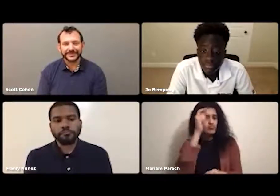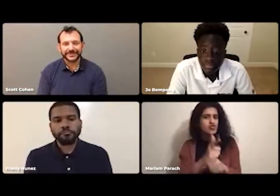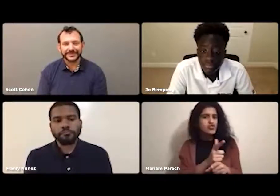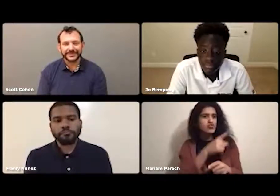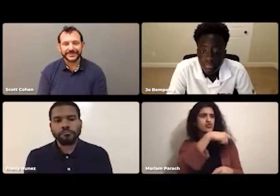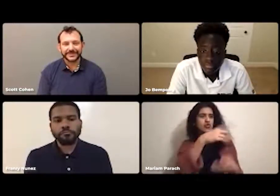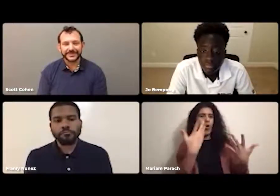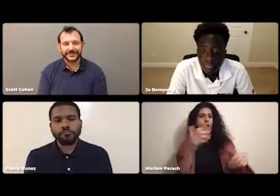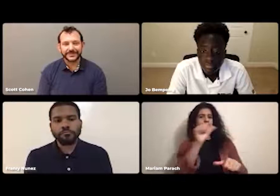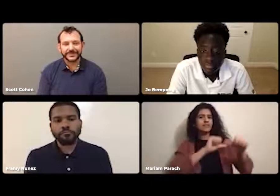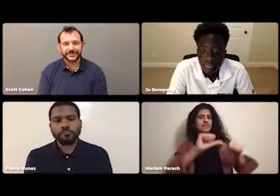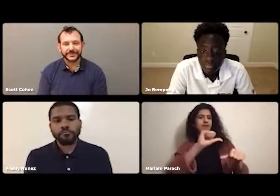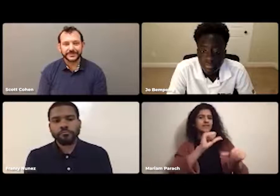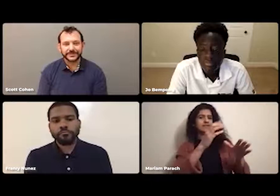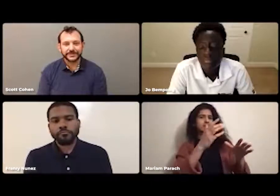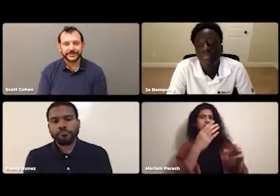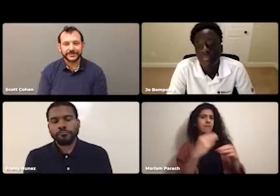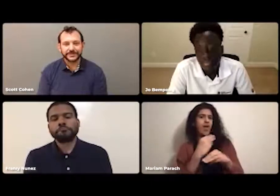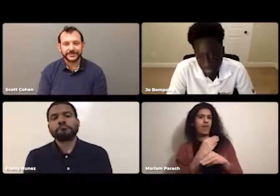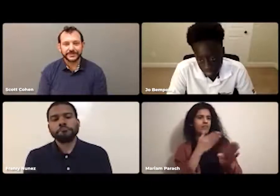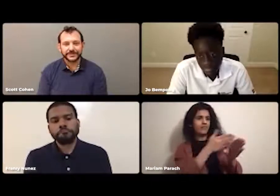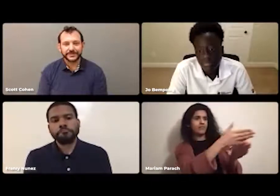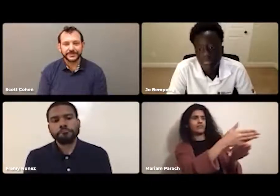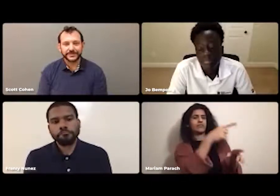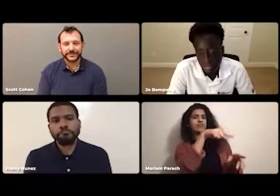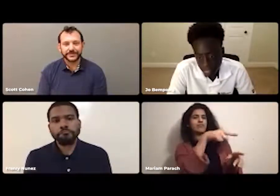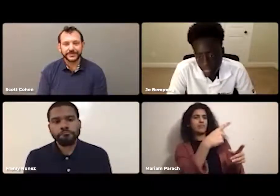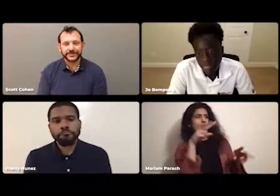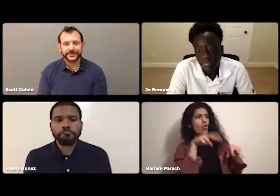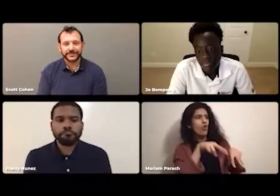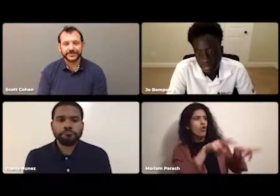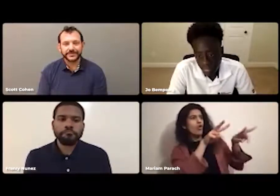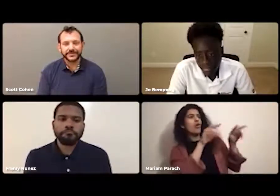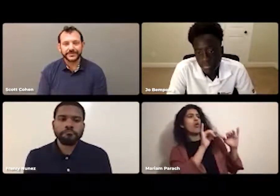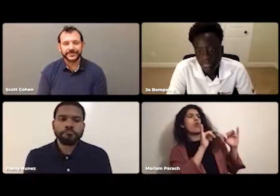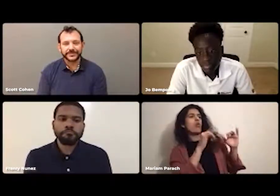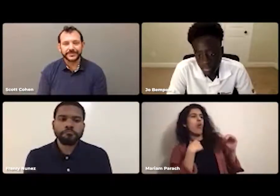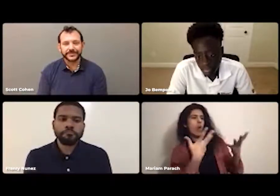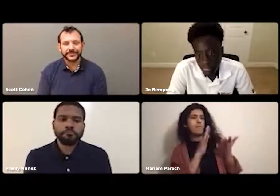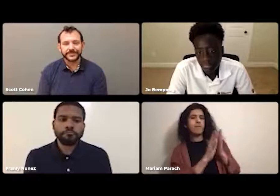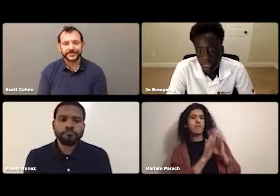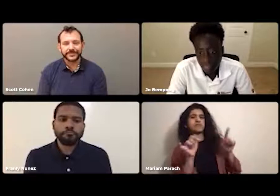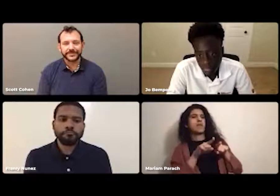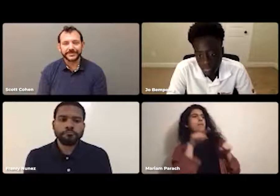It was inspiring for me because my brothers and sisters have always been in the math field.